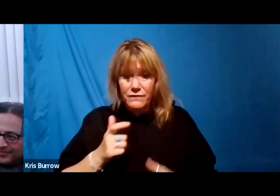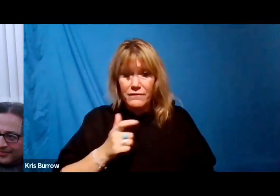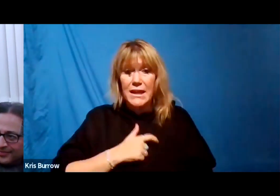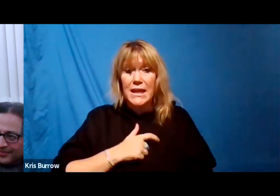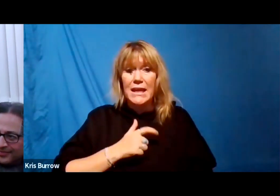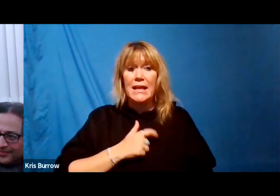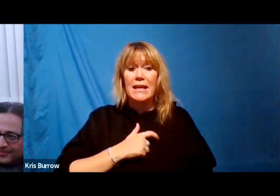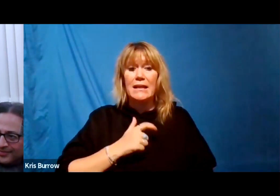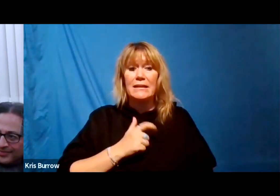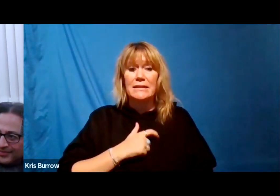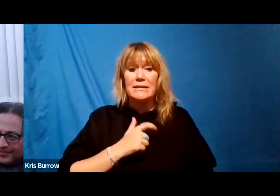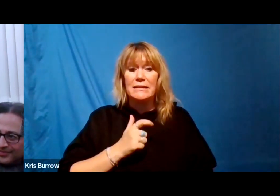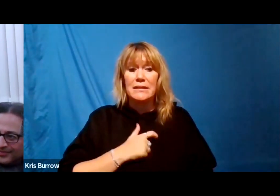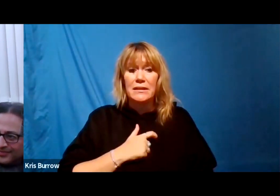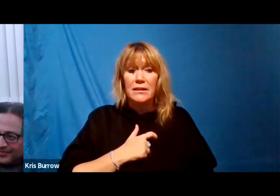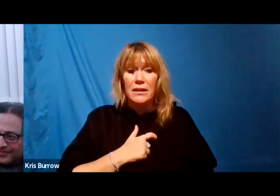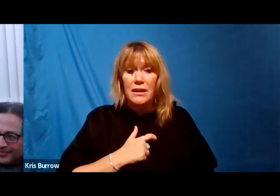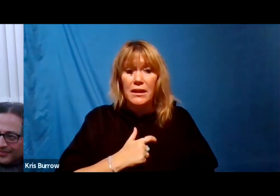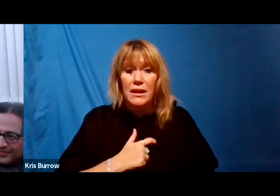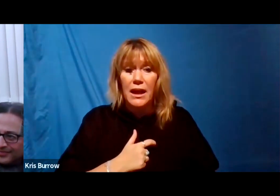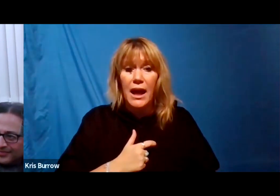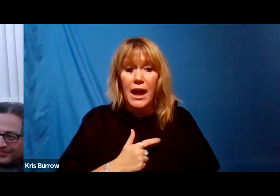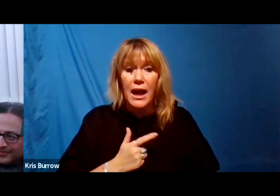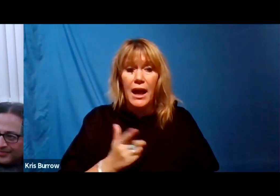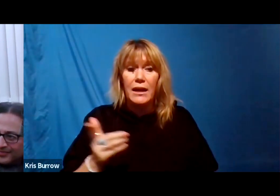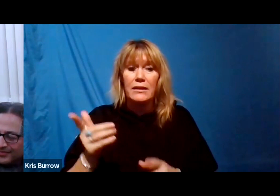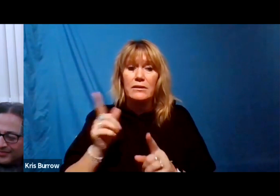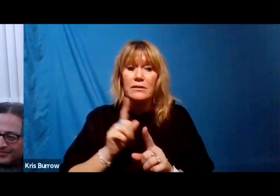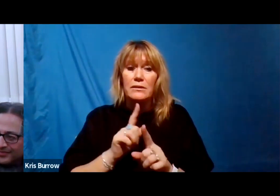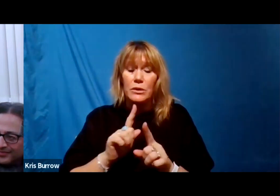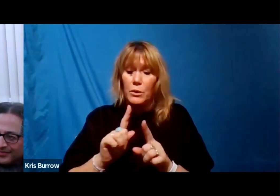yourselves there, thank you for your